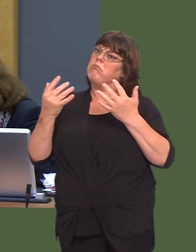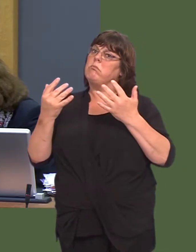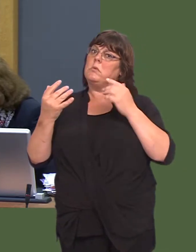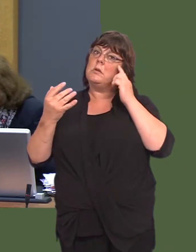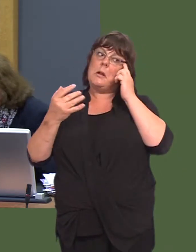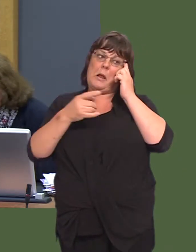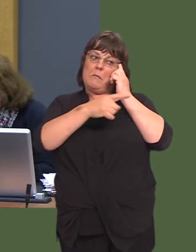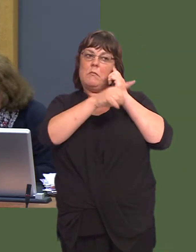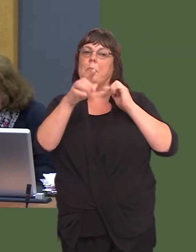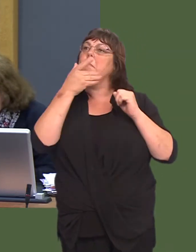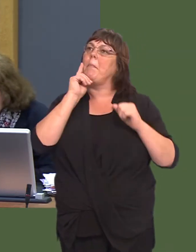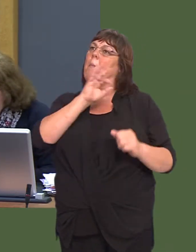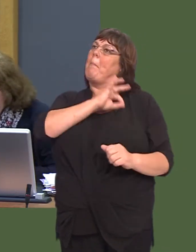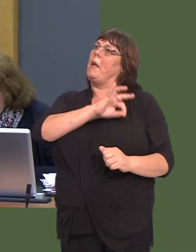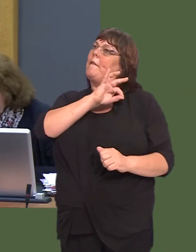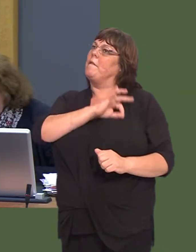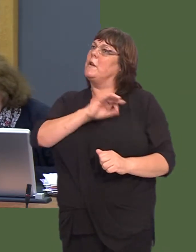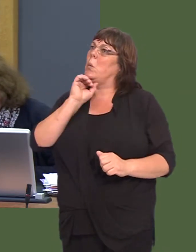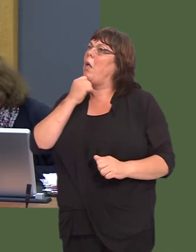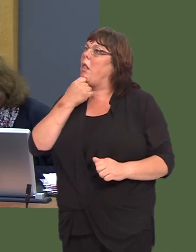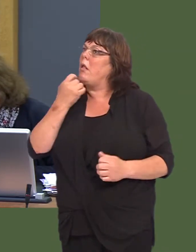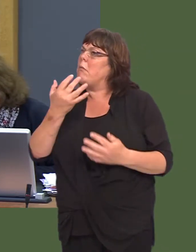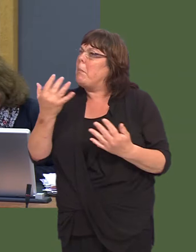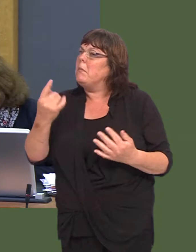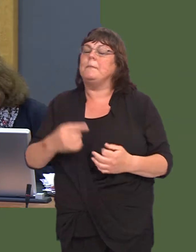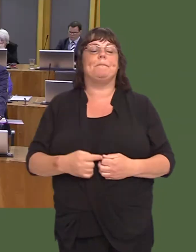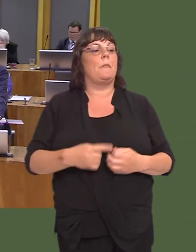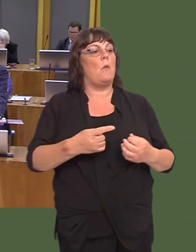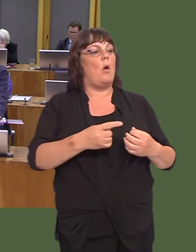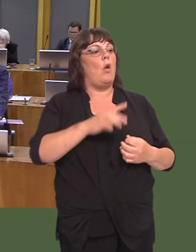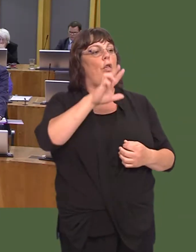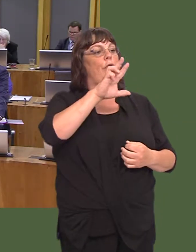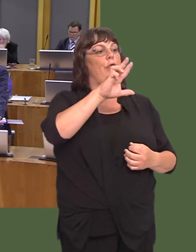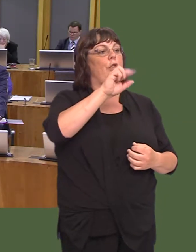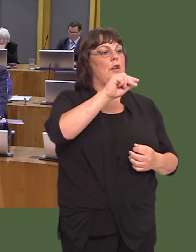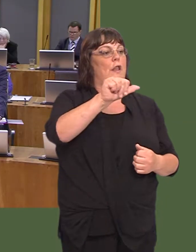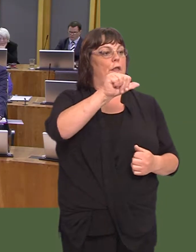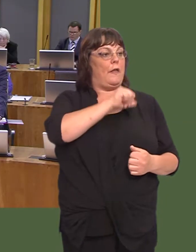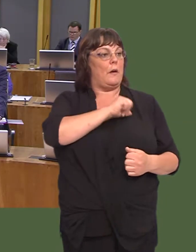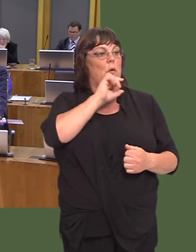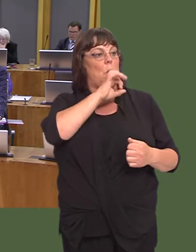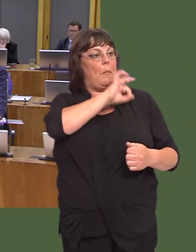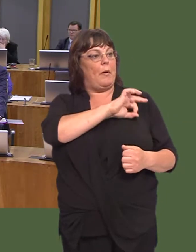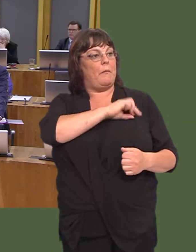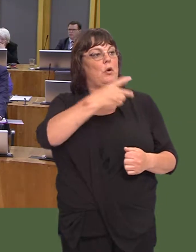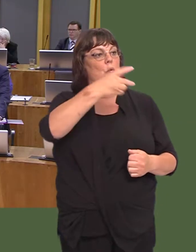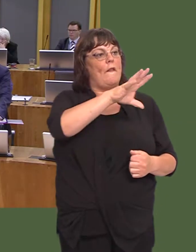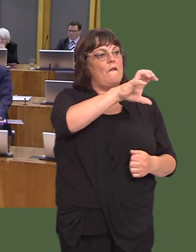be talking about in those who may benefit from this excellent policy? Carwyn Jones: Well, the initial increase to £30,000 will benefit around 250 people.